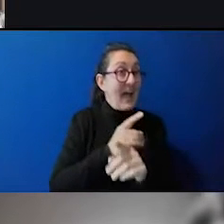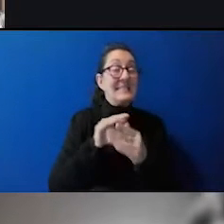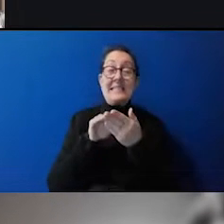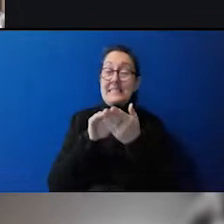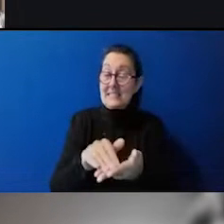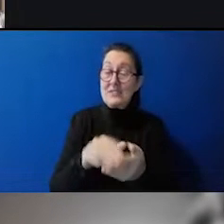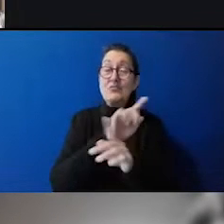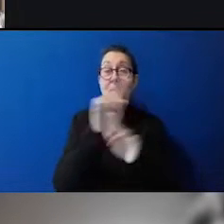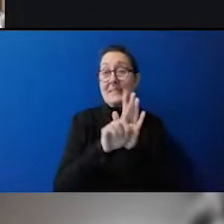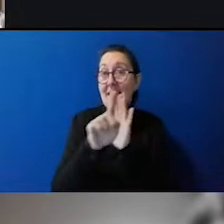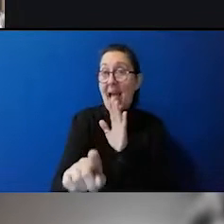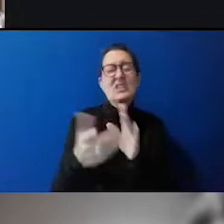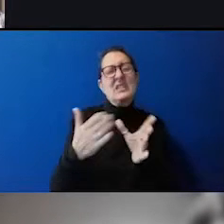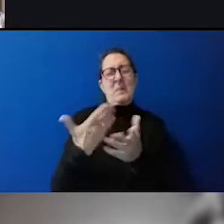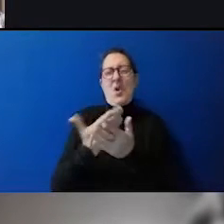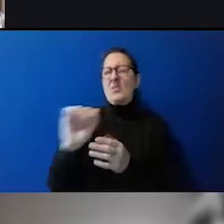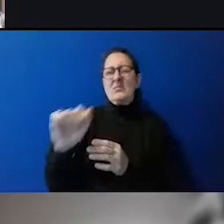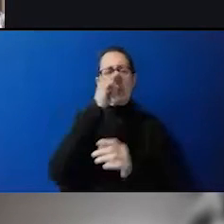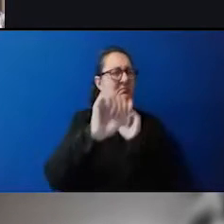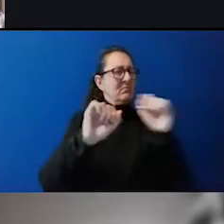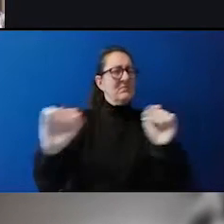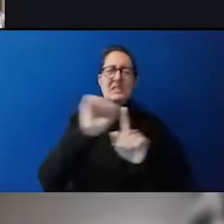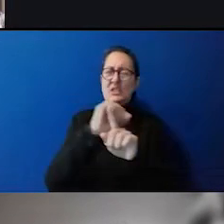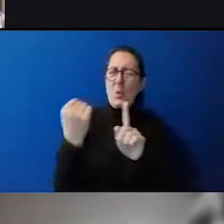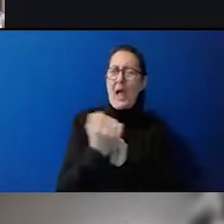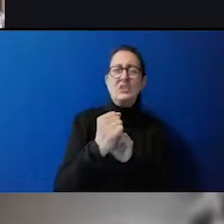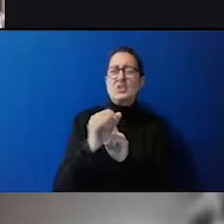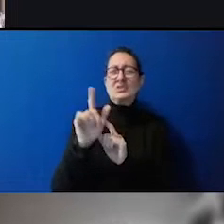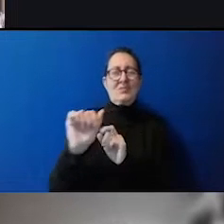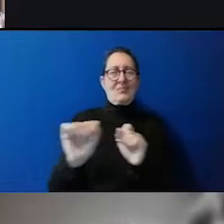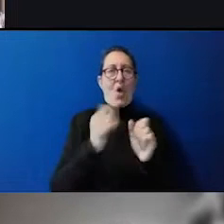circumstances and what their situation are in in those areas across the whole family